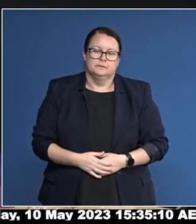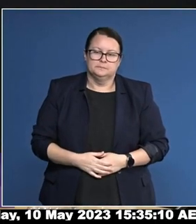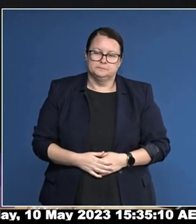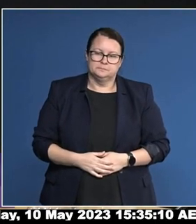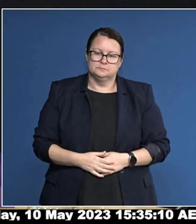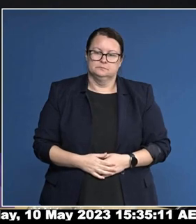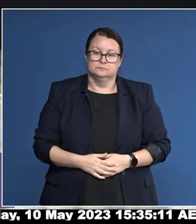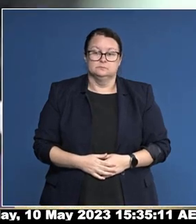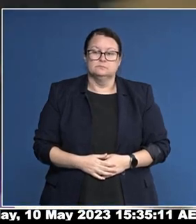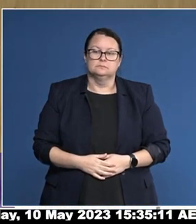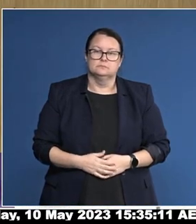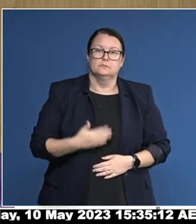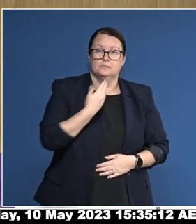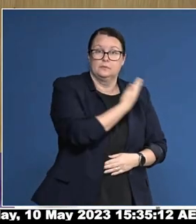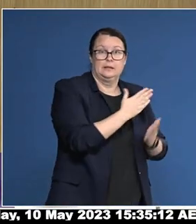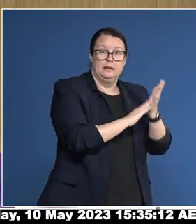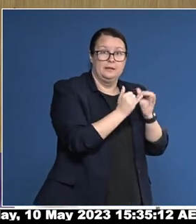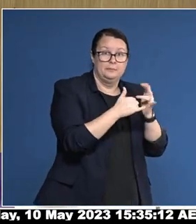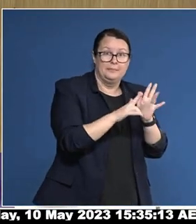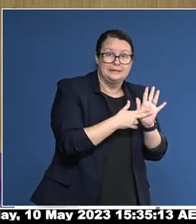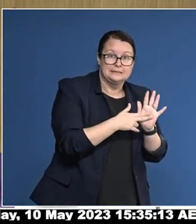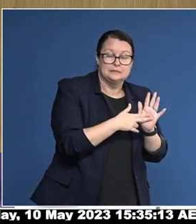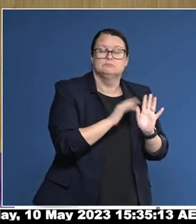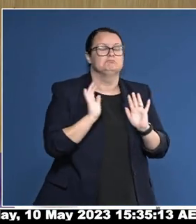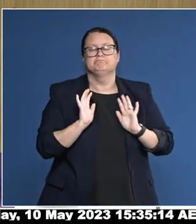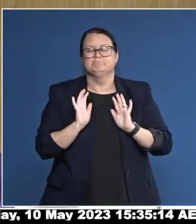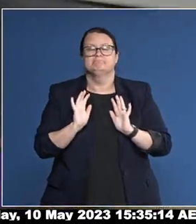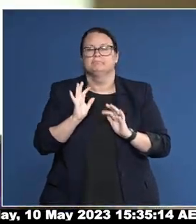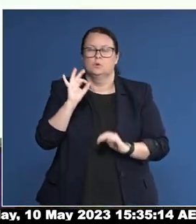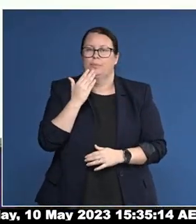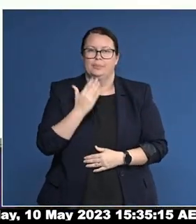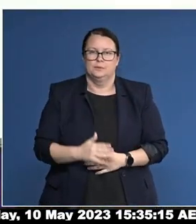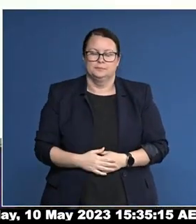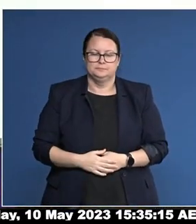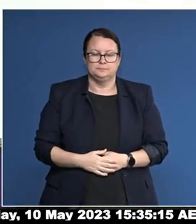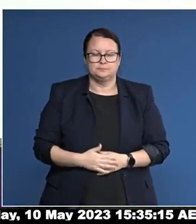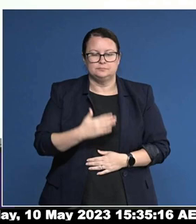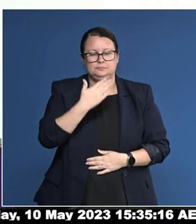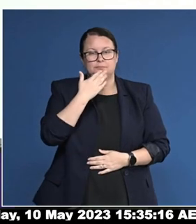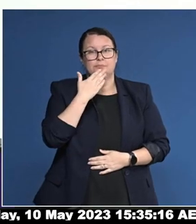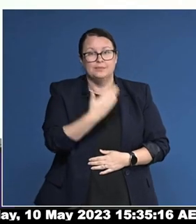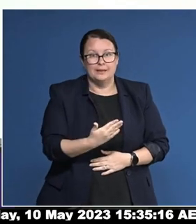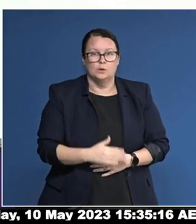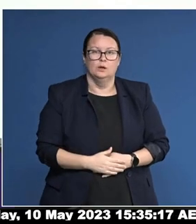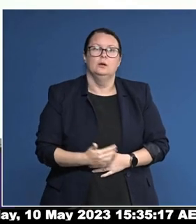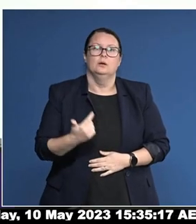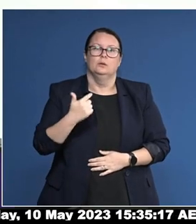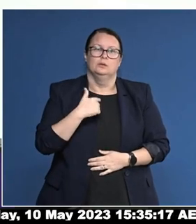Commissioner Mason? COMMISSIONER MASON: No, thank you. COMMISSIONER McEWIN: Thank you again, Ms Raine. We're very grateful for your appearance. I know time constraints.